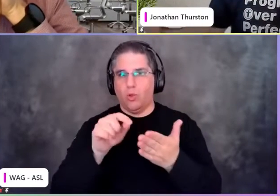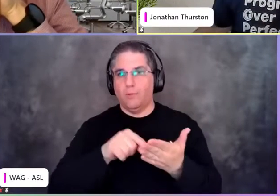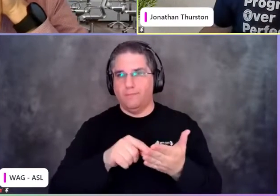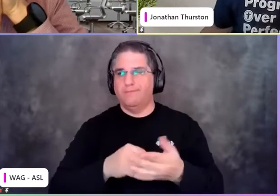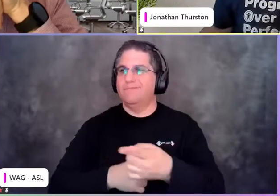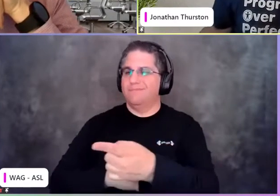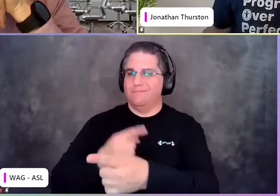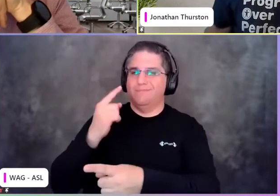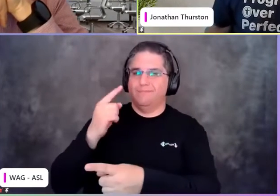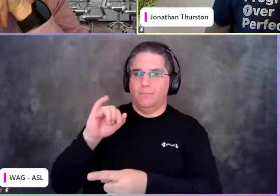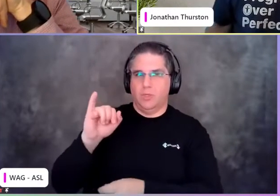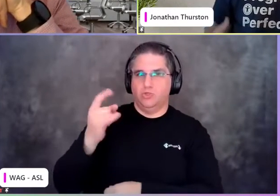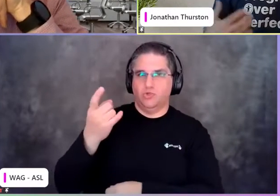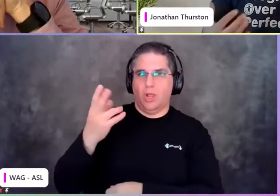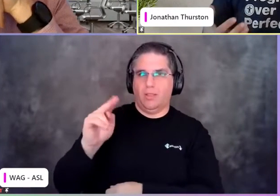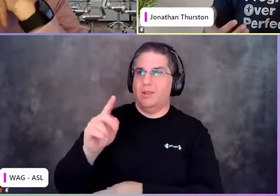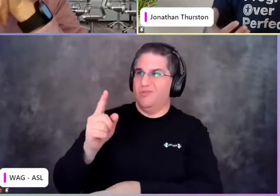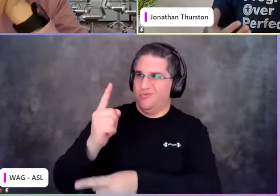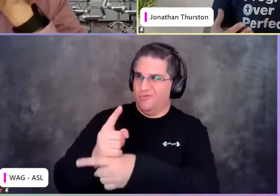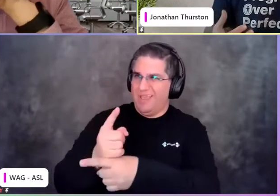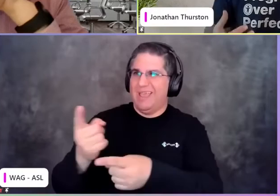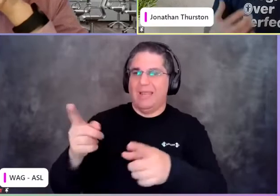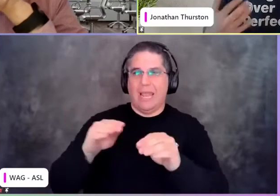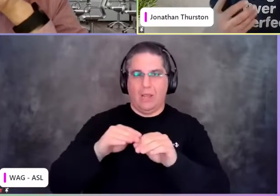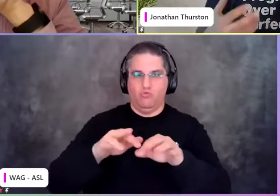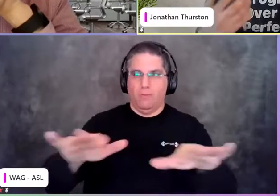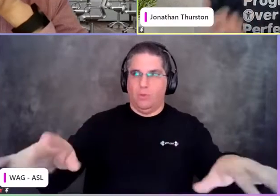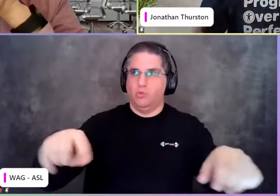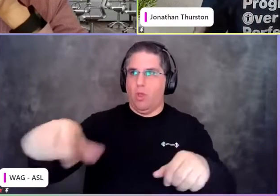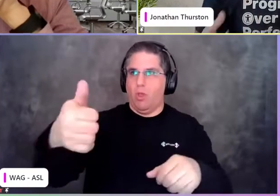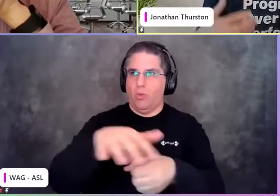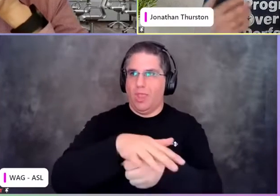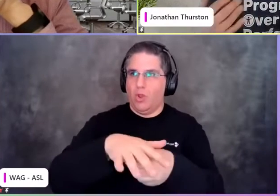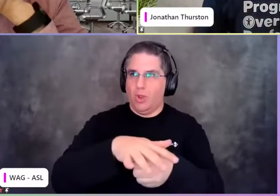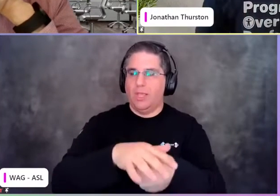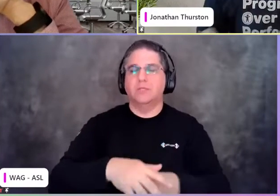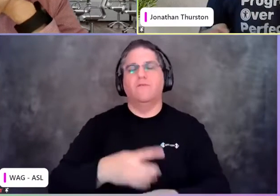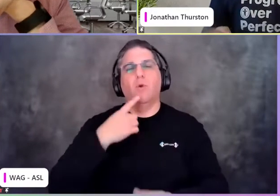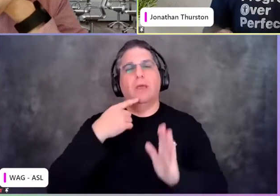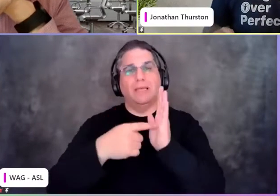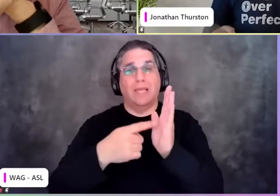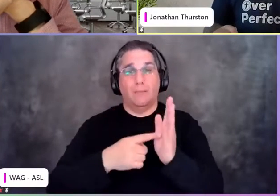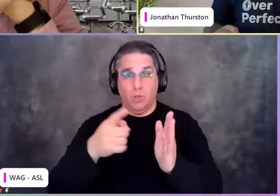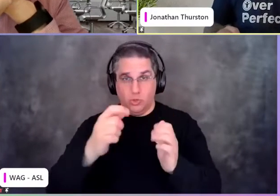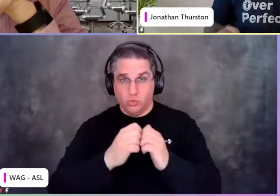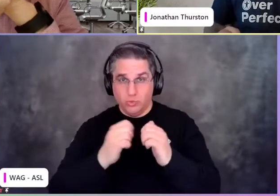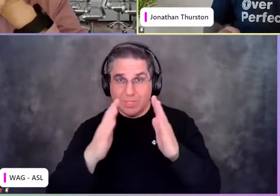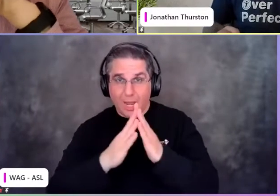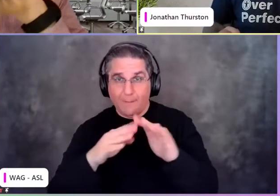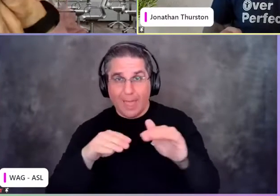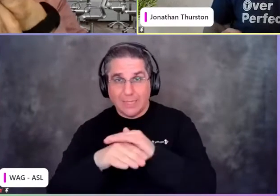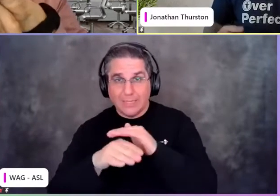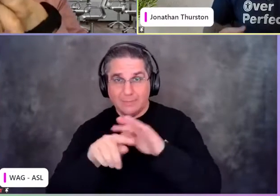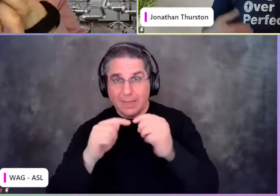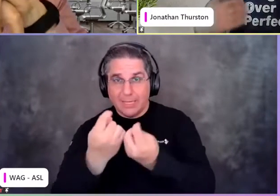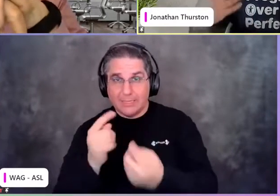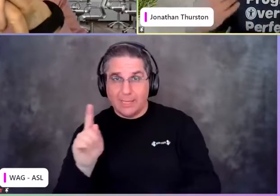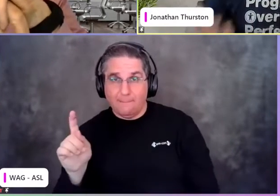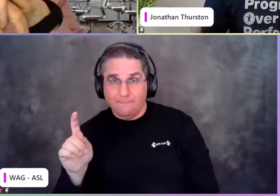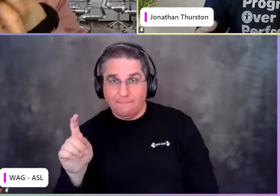end of the one to five scale for maturity. [JONATHAN] Absolutely, there's a ripple effect across the rest of the pillars as well.